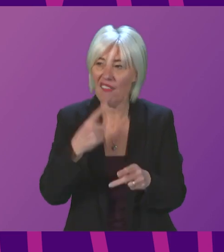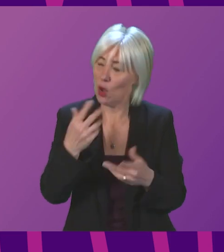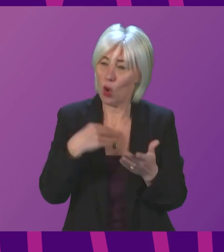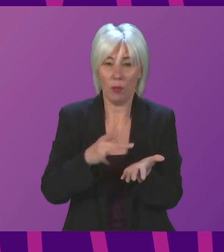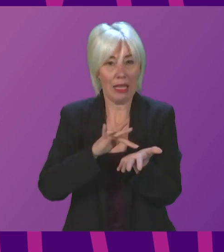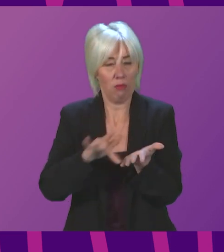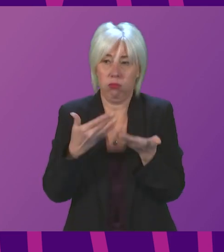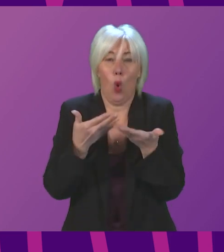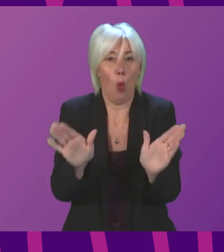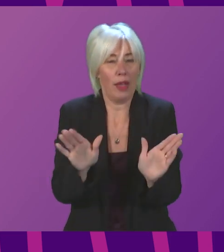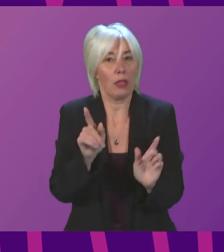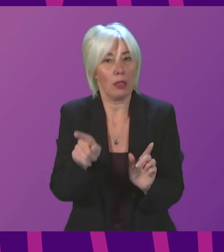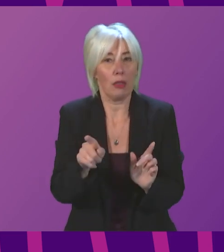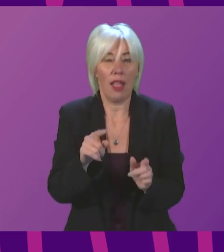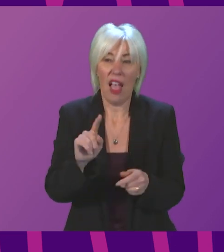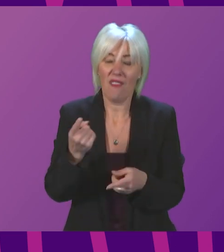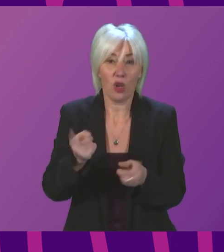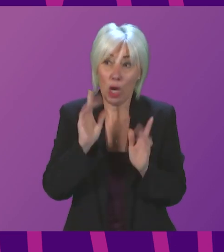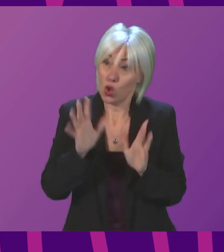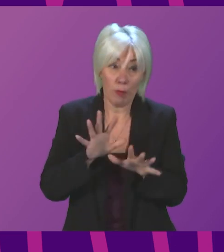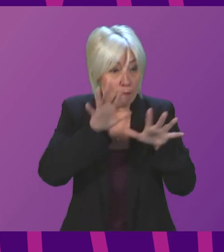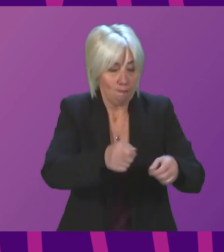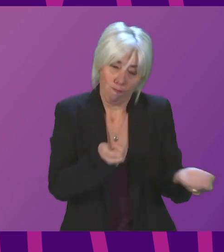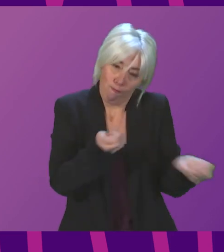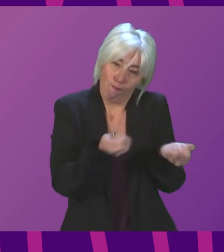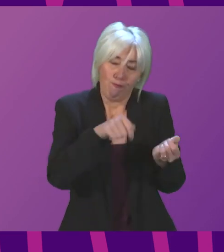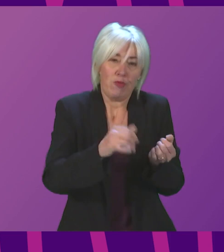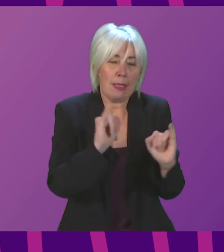the calls for the First Minister to get a grip of the crisis, the oversight board has